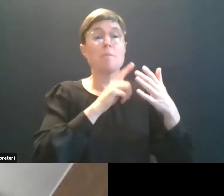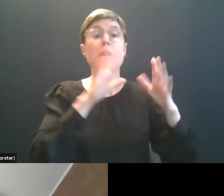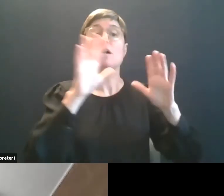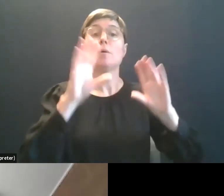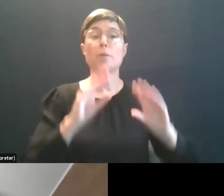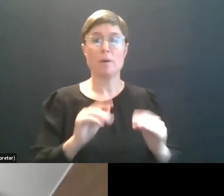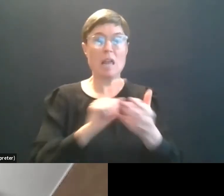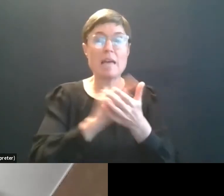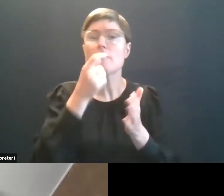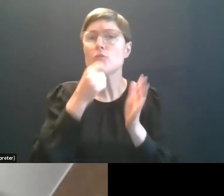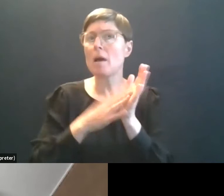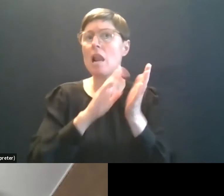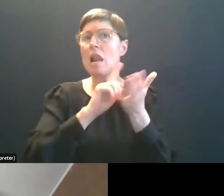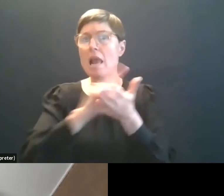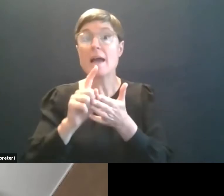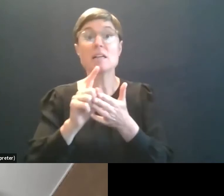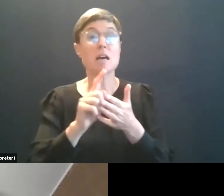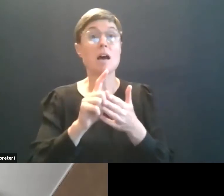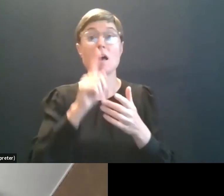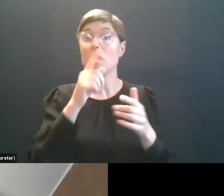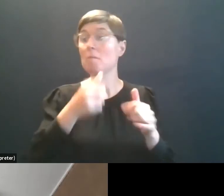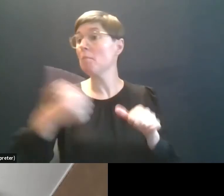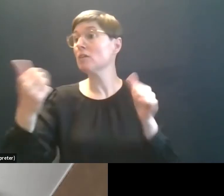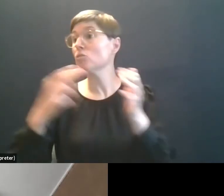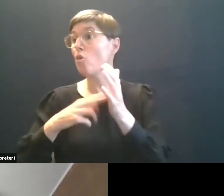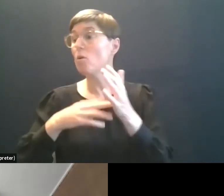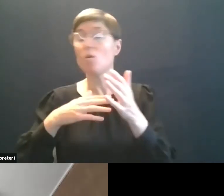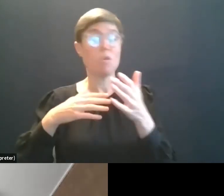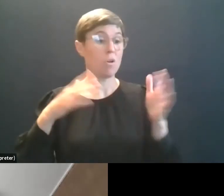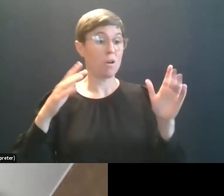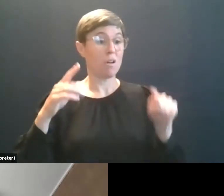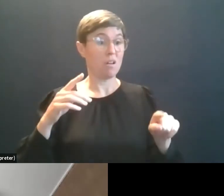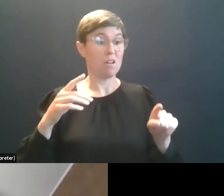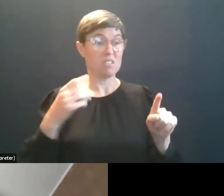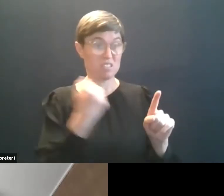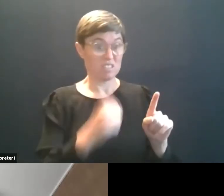later, when everybody else's life seems to have moved on but yours hasn't, that people